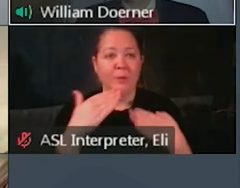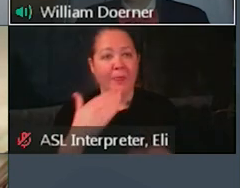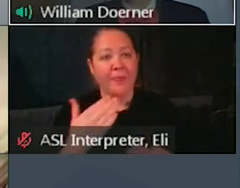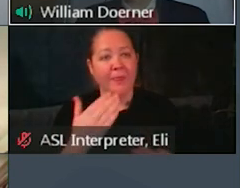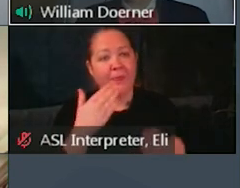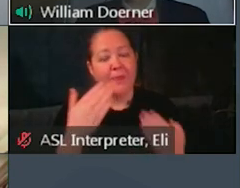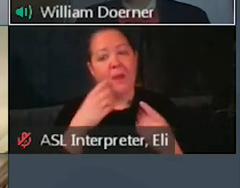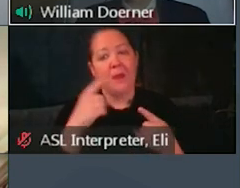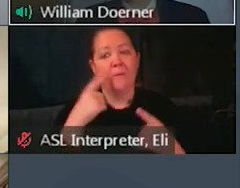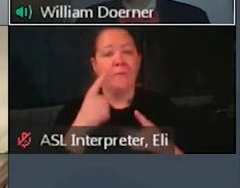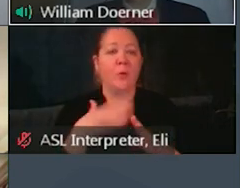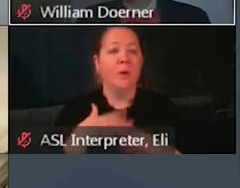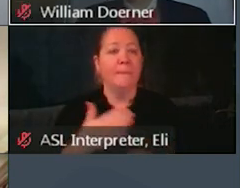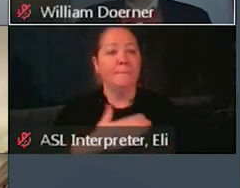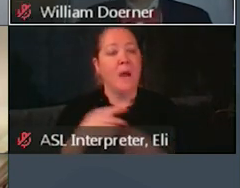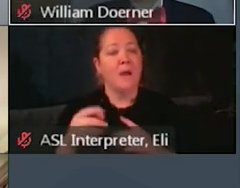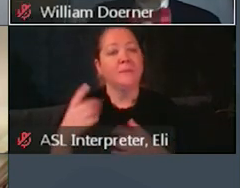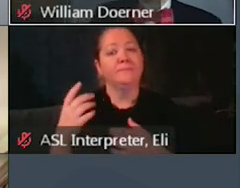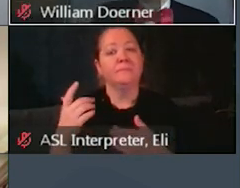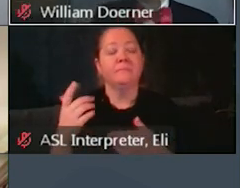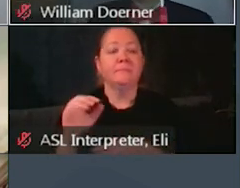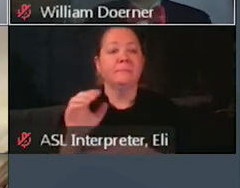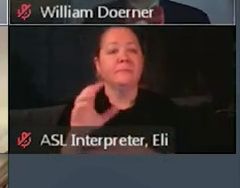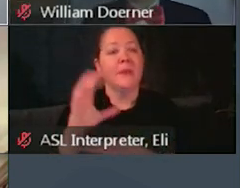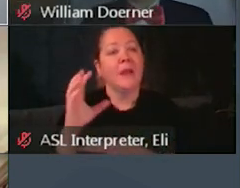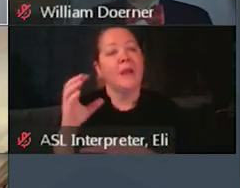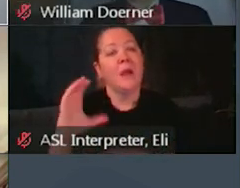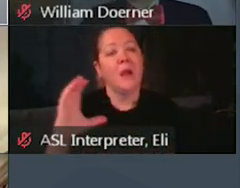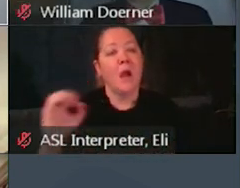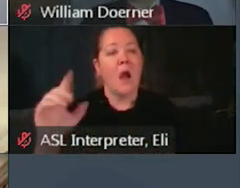have said it. And I totally agree. Thank you commissioner Geraldo.